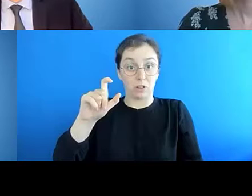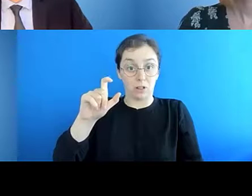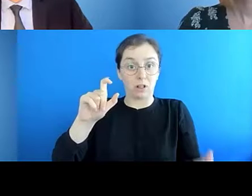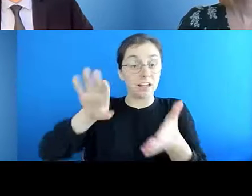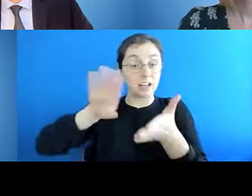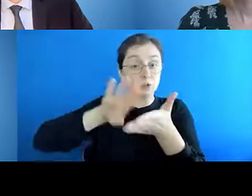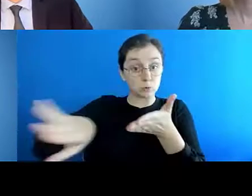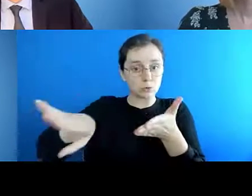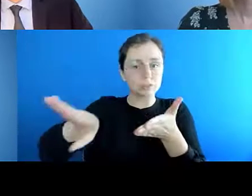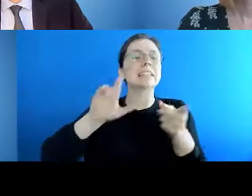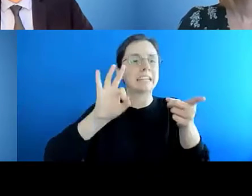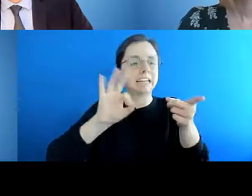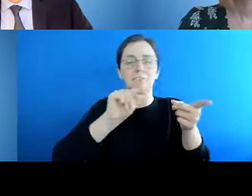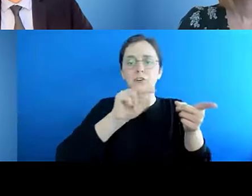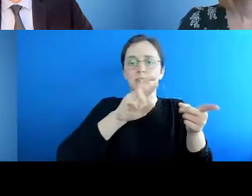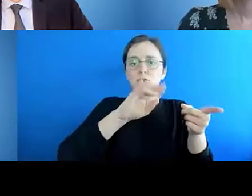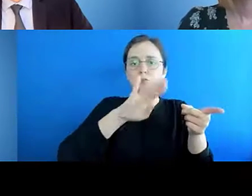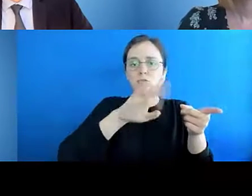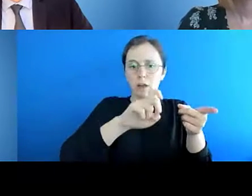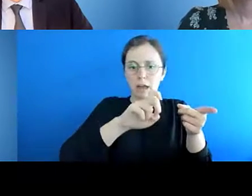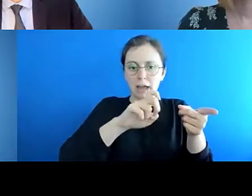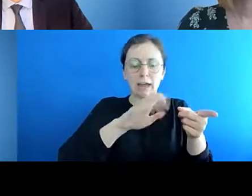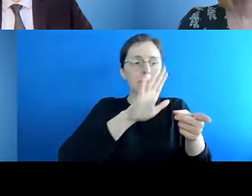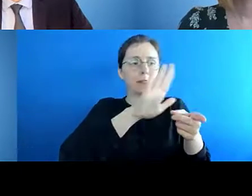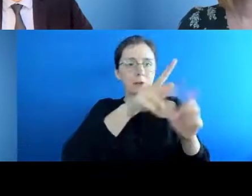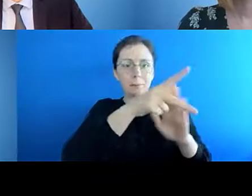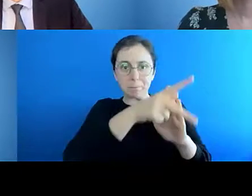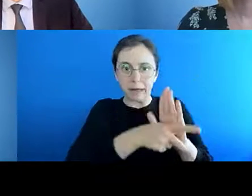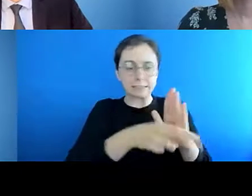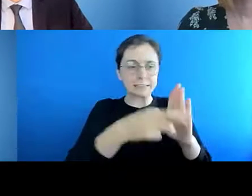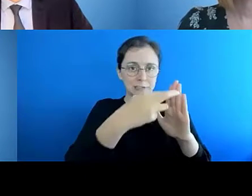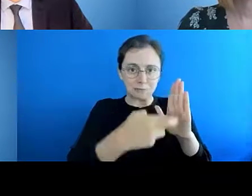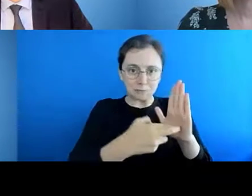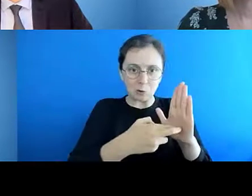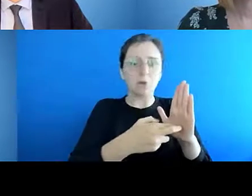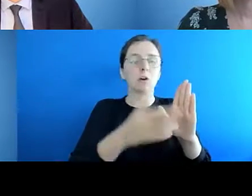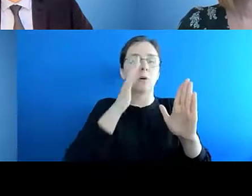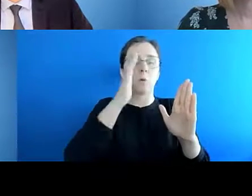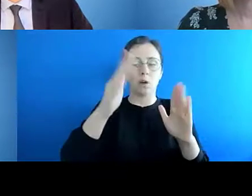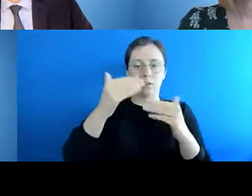regulations or policies that would prohibit or would limit disclosure of data in some way.